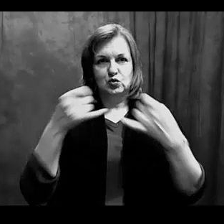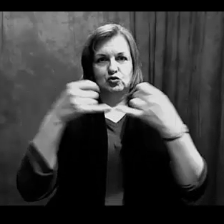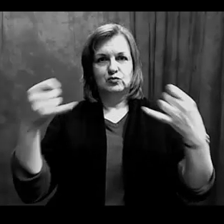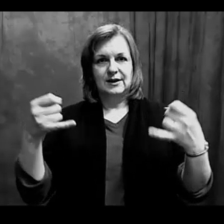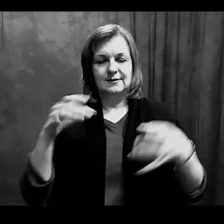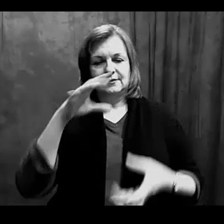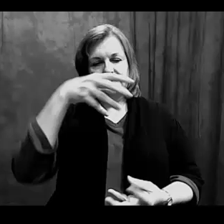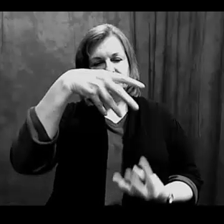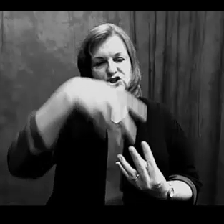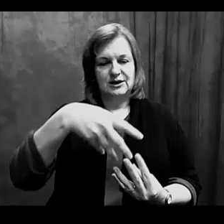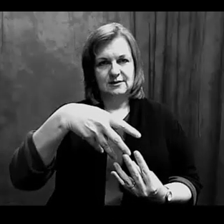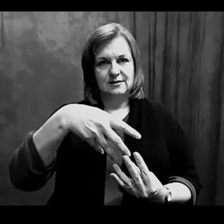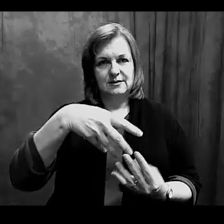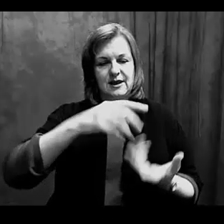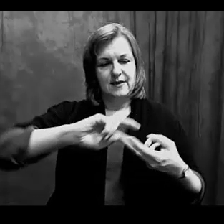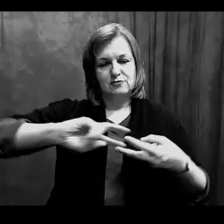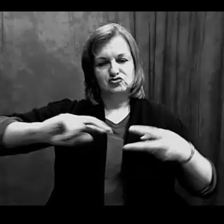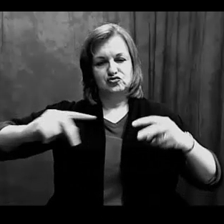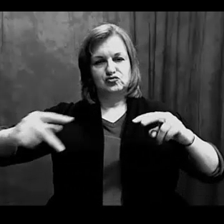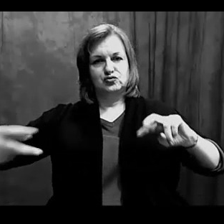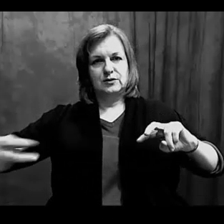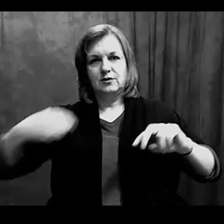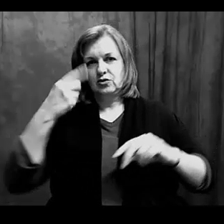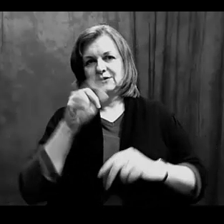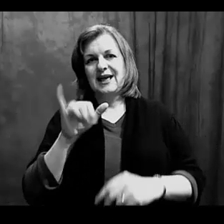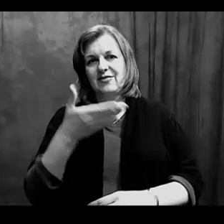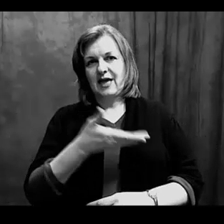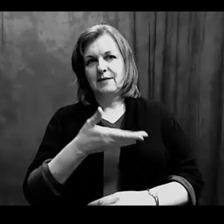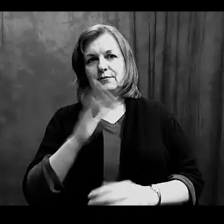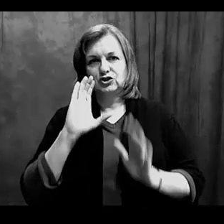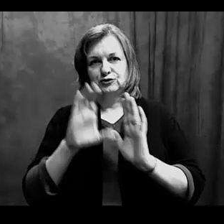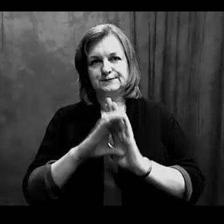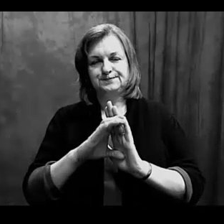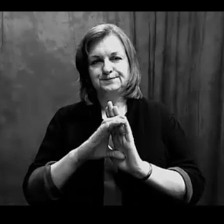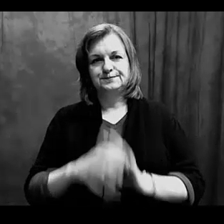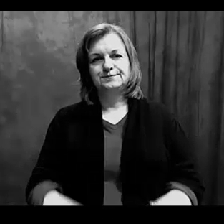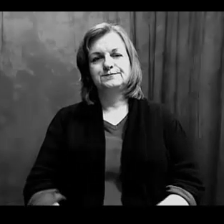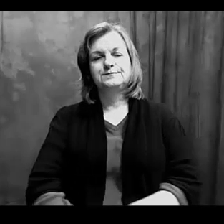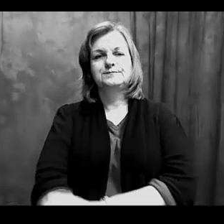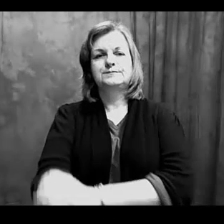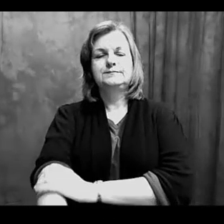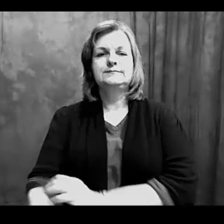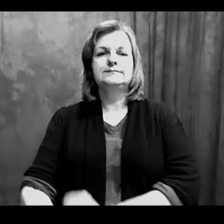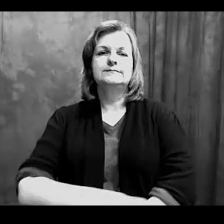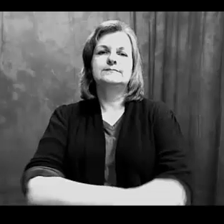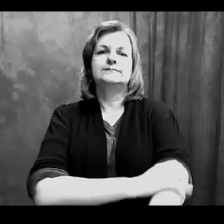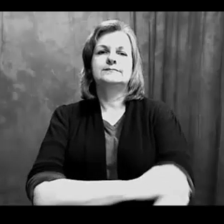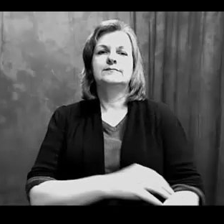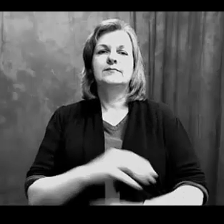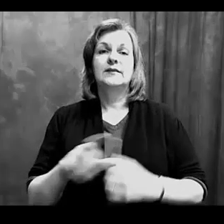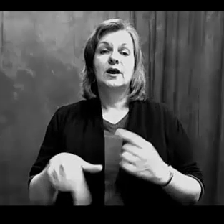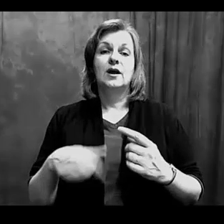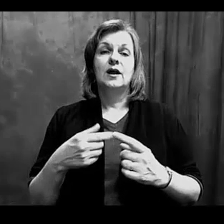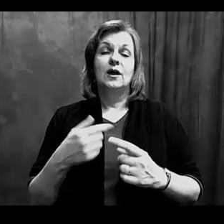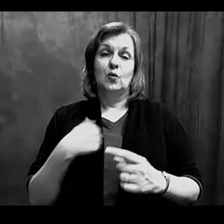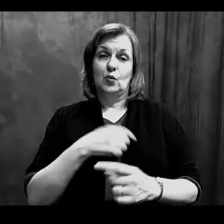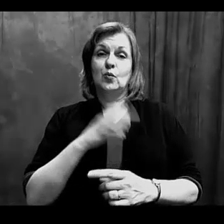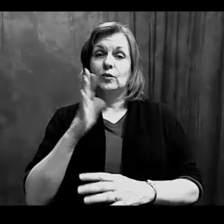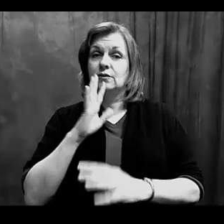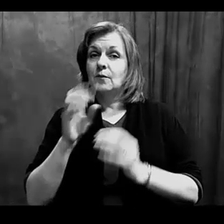in a DNA structure here's a basic simplified structure of DNA